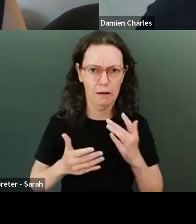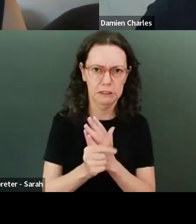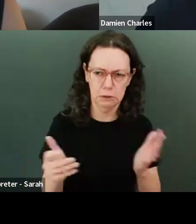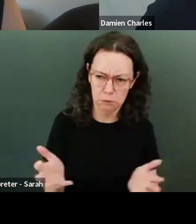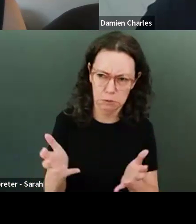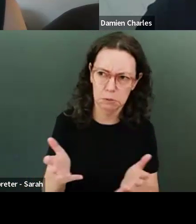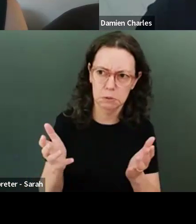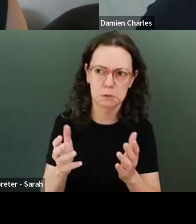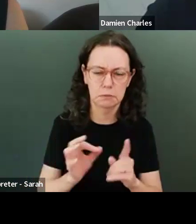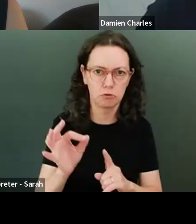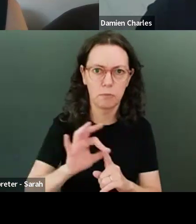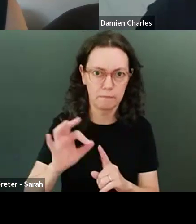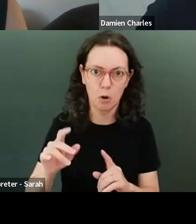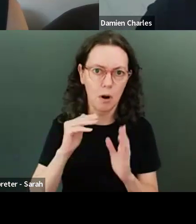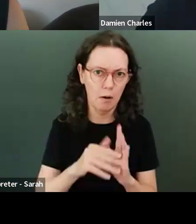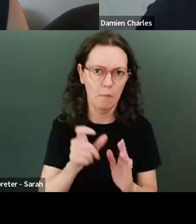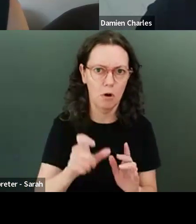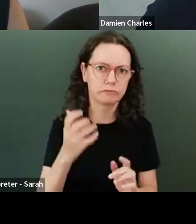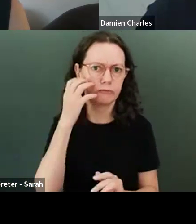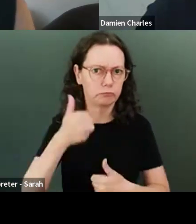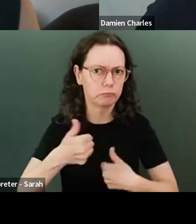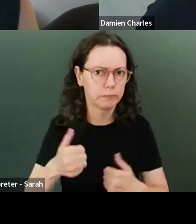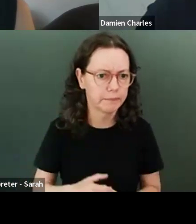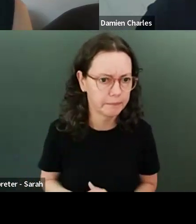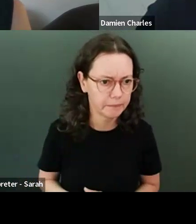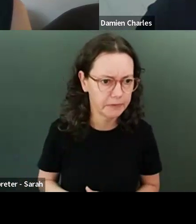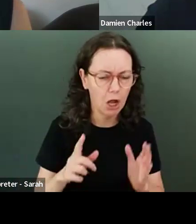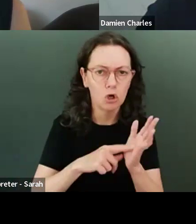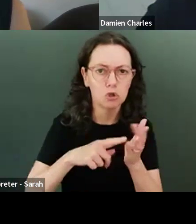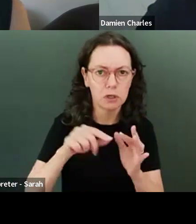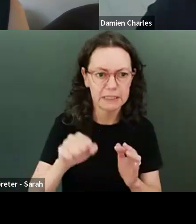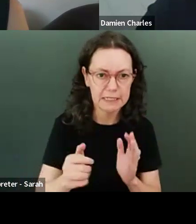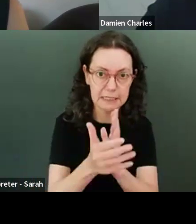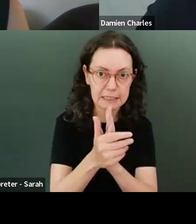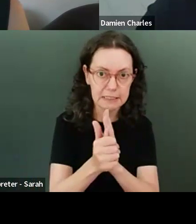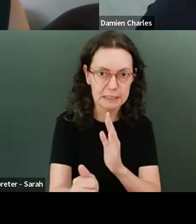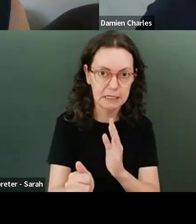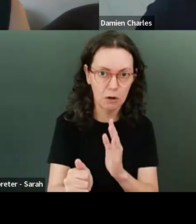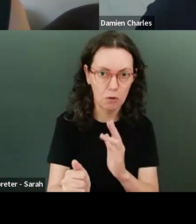that supports that transition and